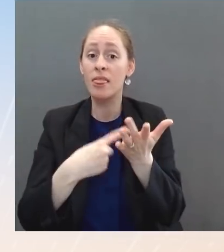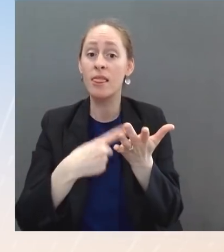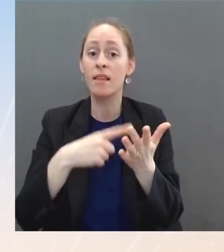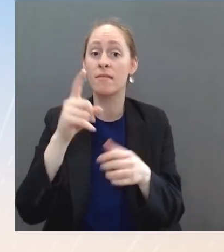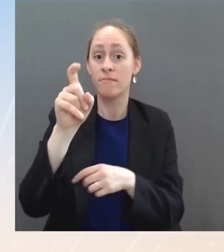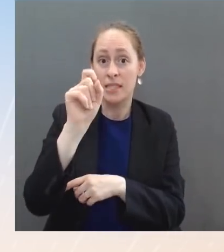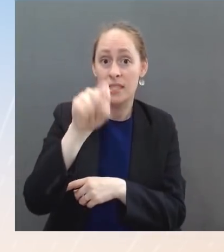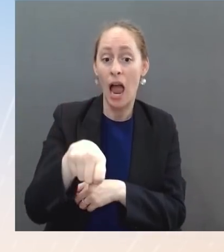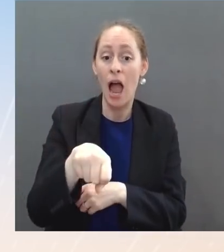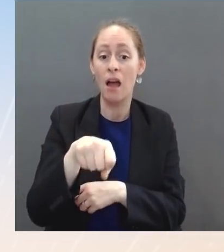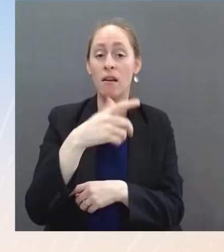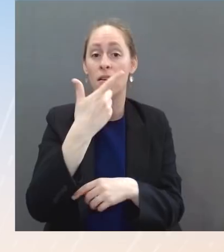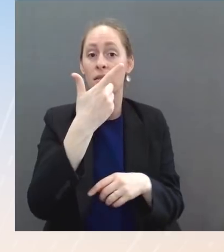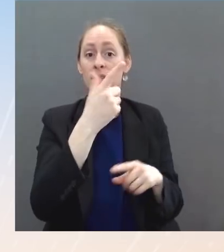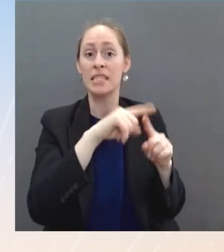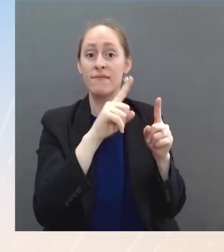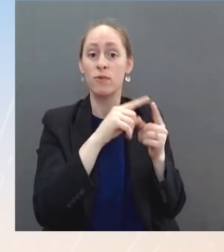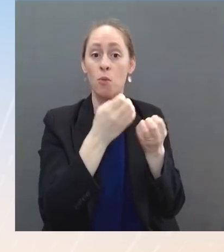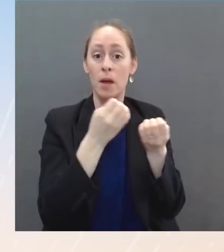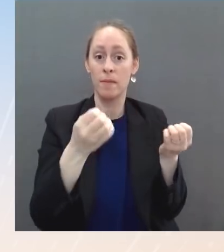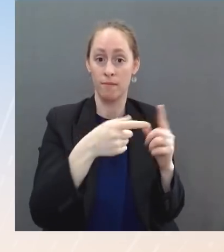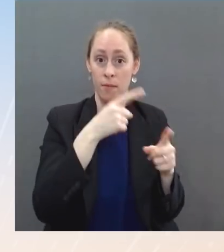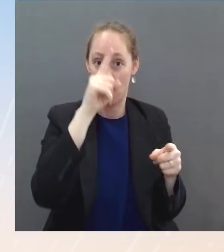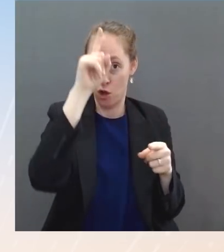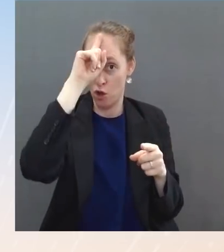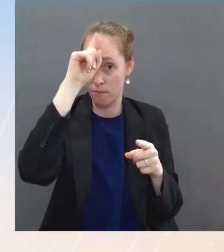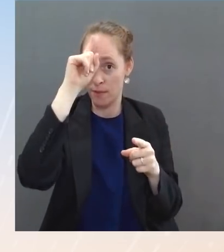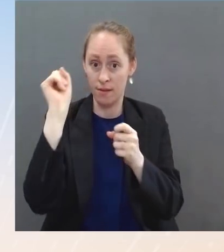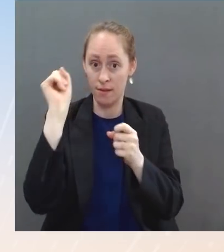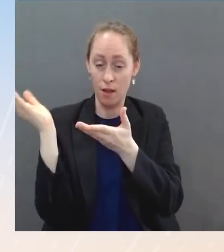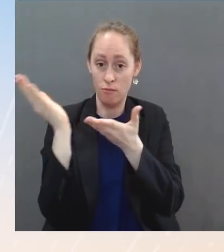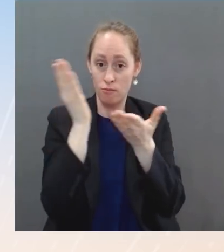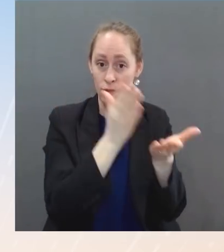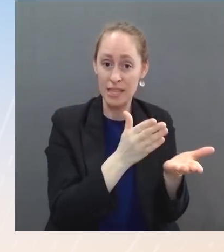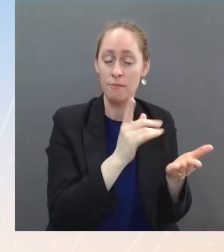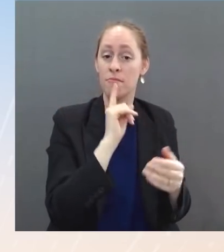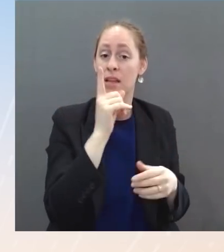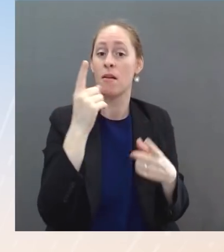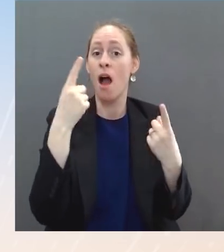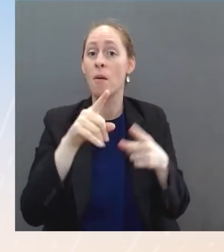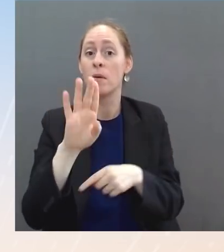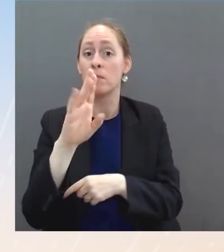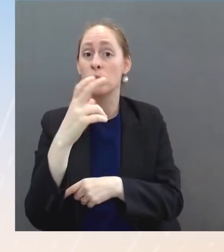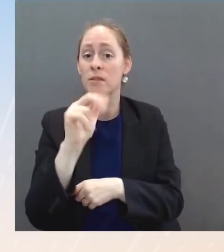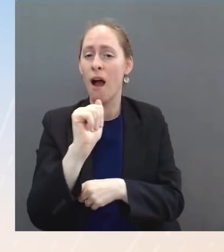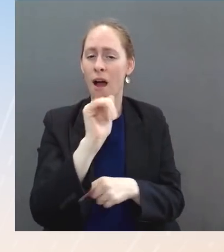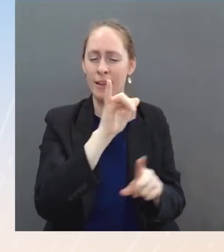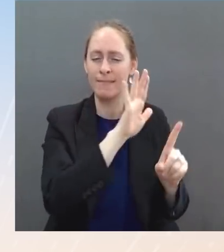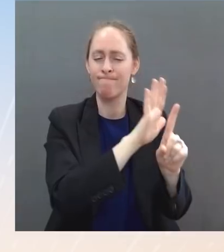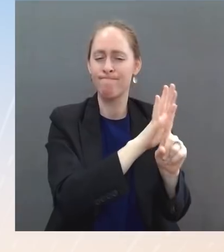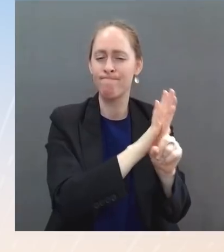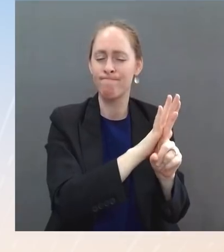we were working with them on a wide range of capabilities, including some capabilities that people here were writing we weren't prepared to provide.